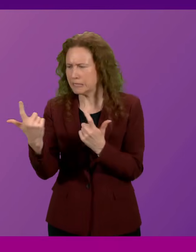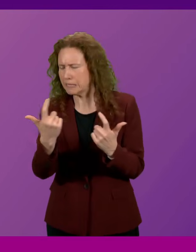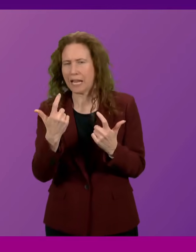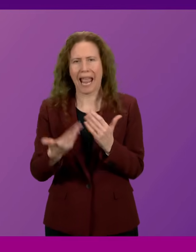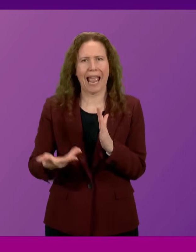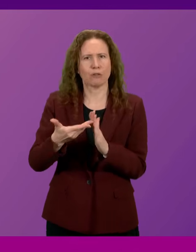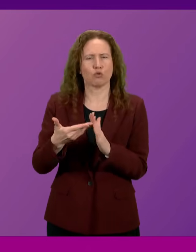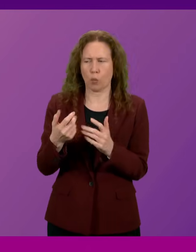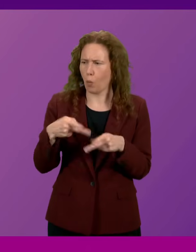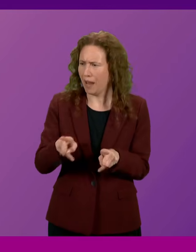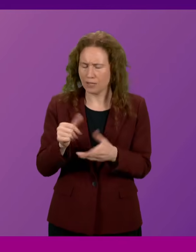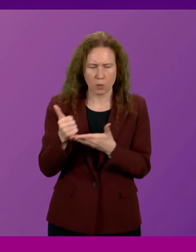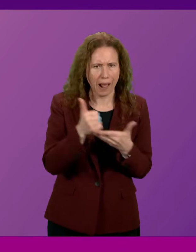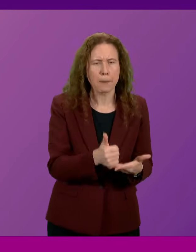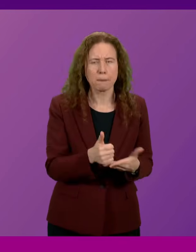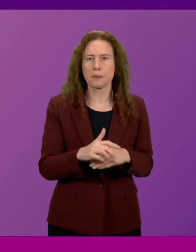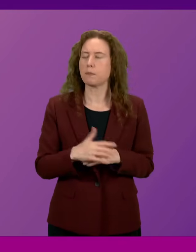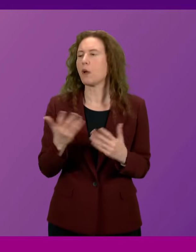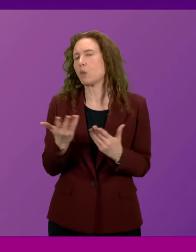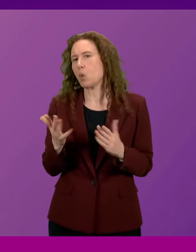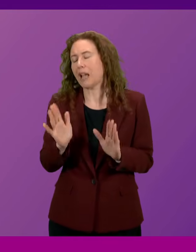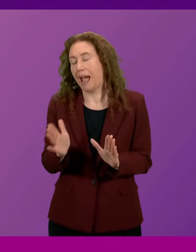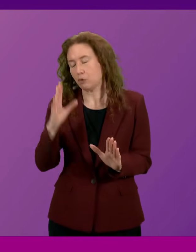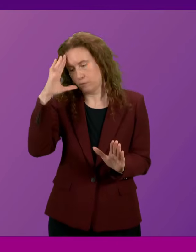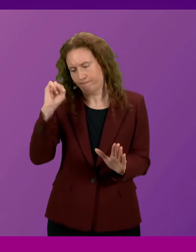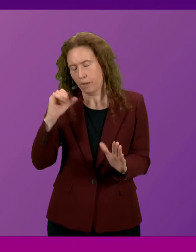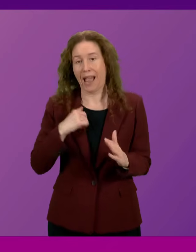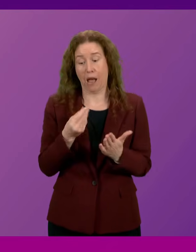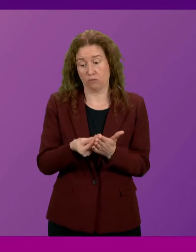interventions that we can make. Obviously, I have to be mindful of the resources that are available,